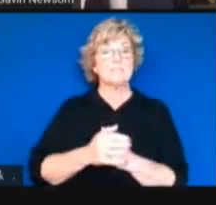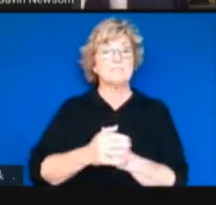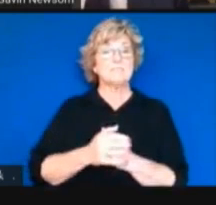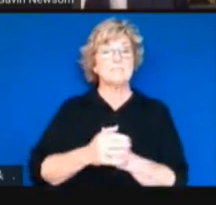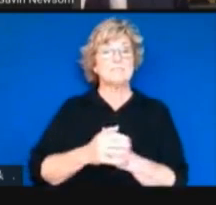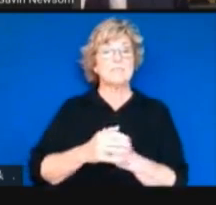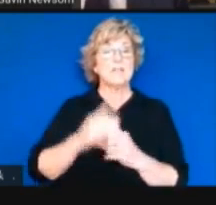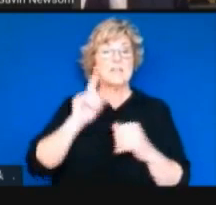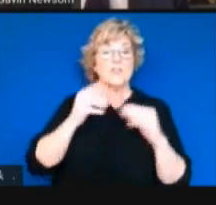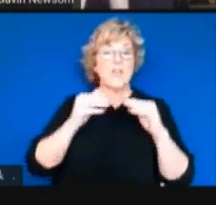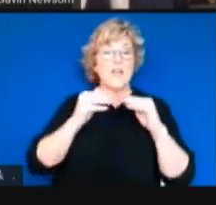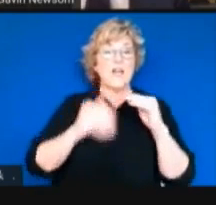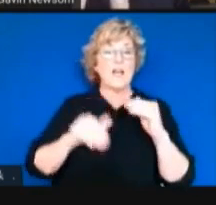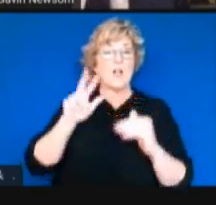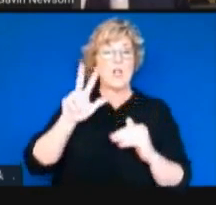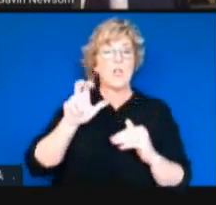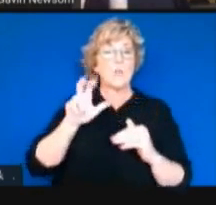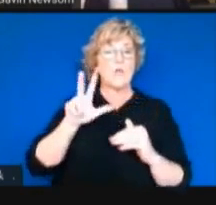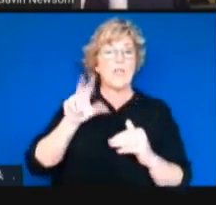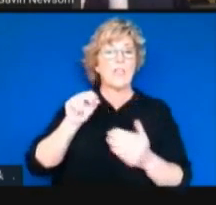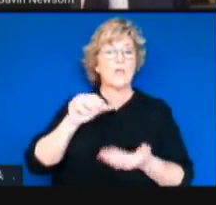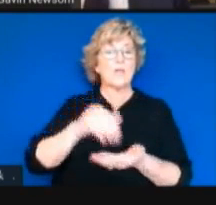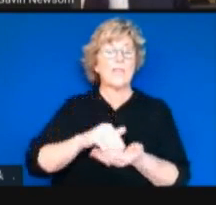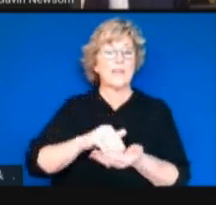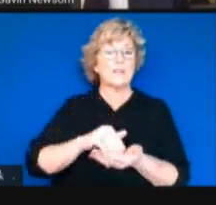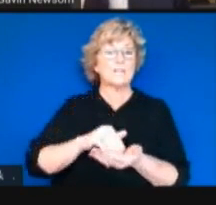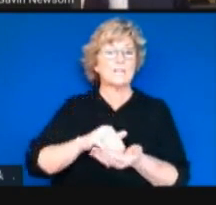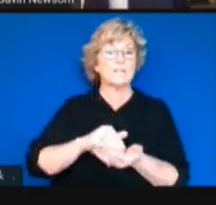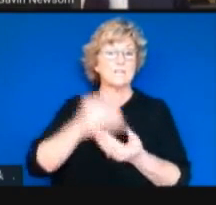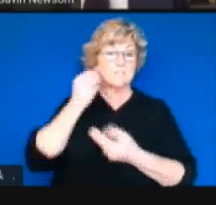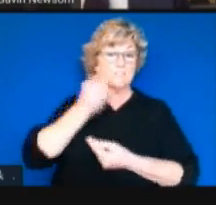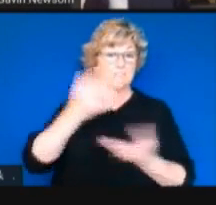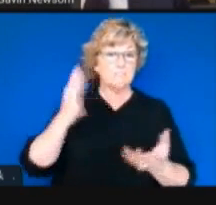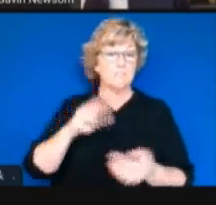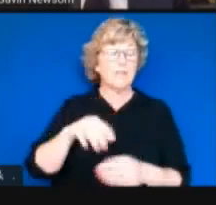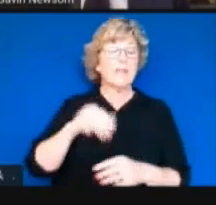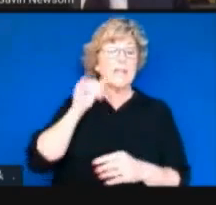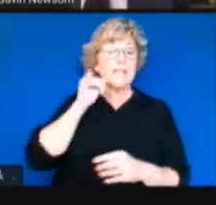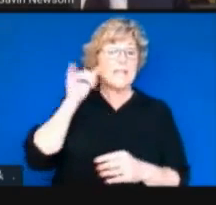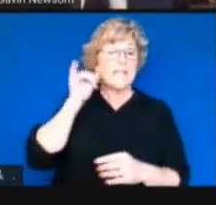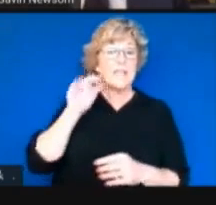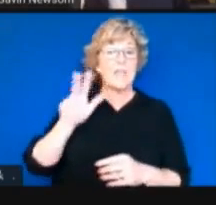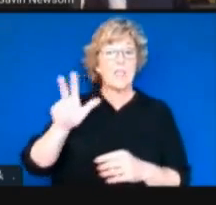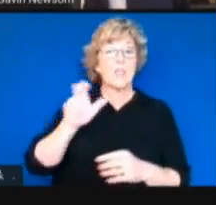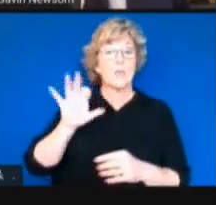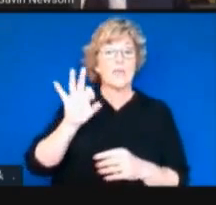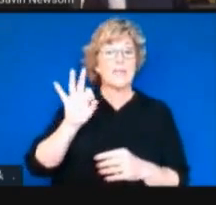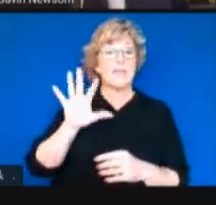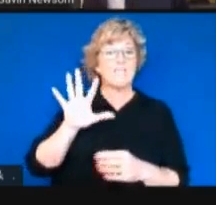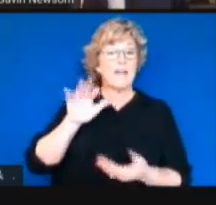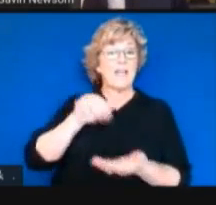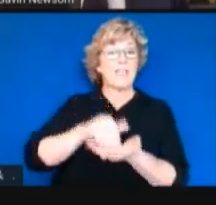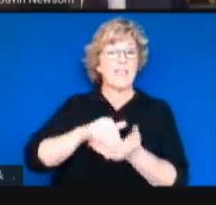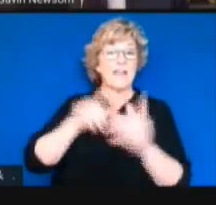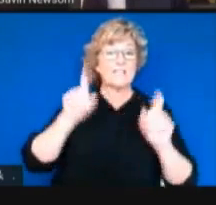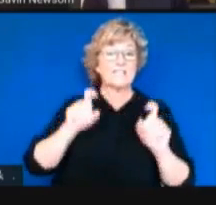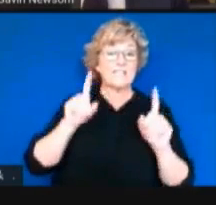LET'S TAKE A LOOK AT THE SEVEN-DAY TESTING AVERAGE, JUST SHY I SHOULD SAY OF 330,000 TESTS.